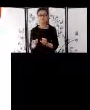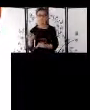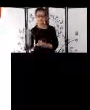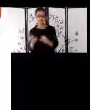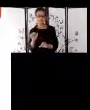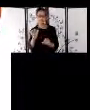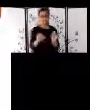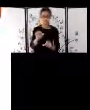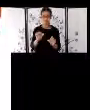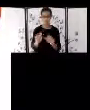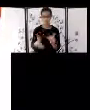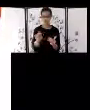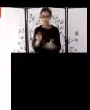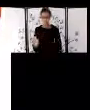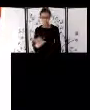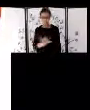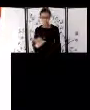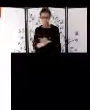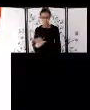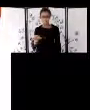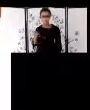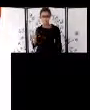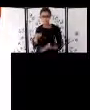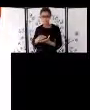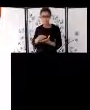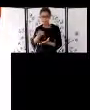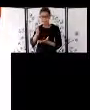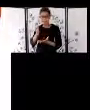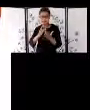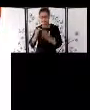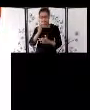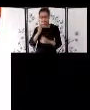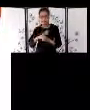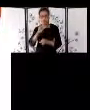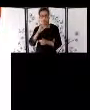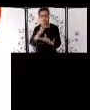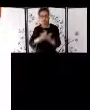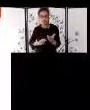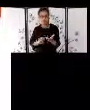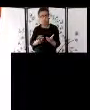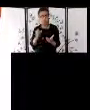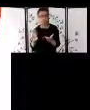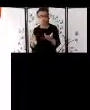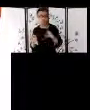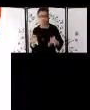in the grant budget to support these applications, projects proposed by artists or collectives